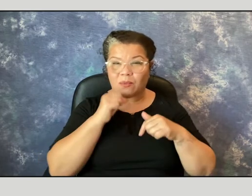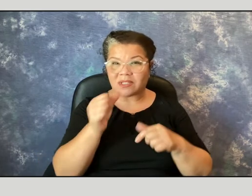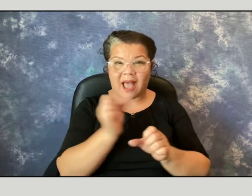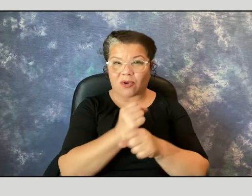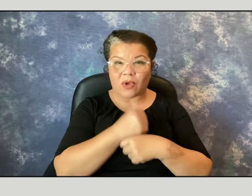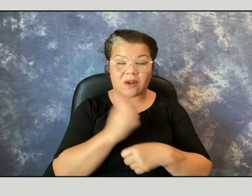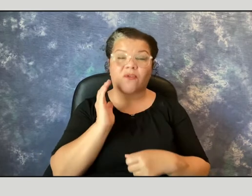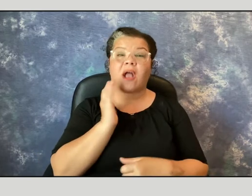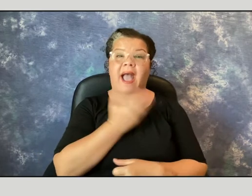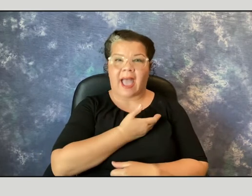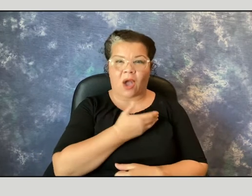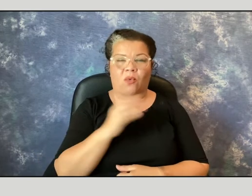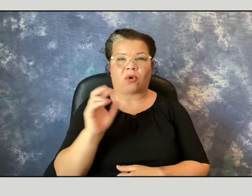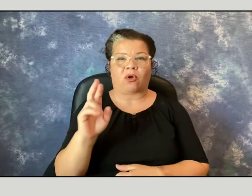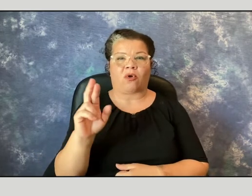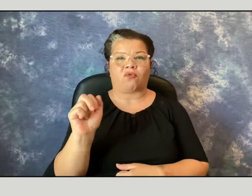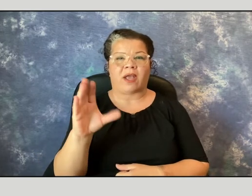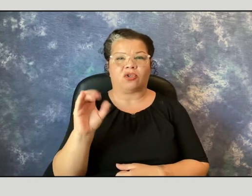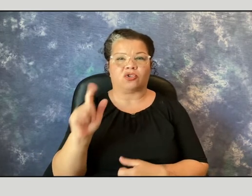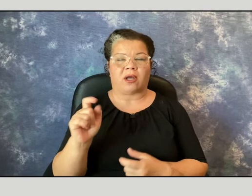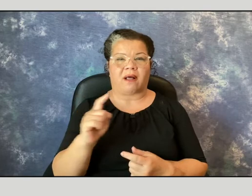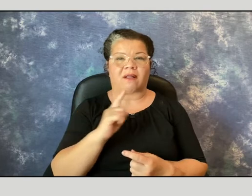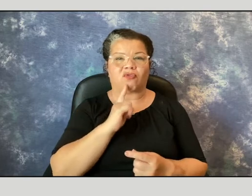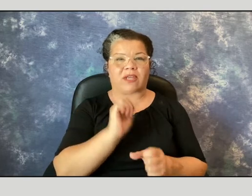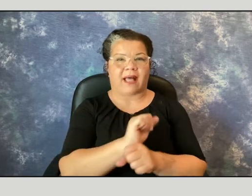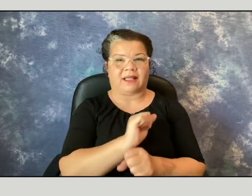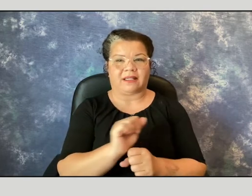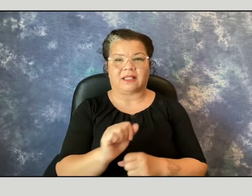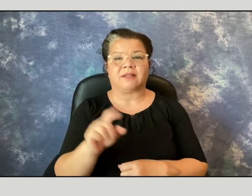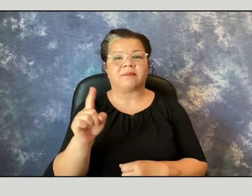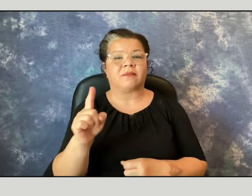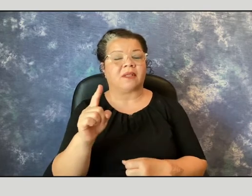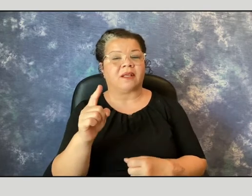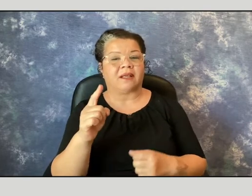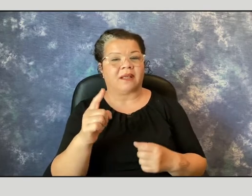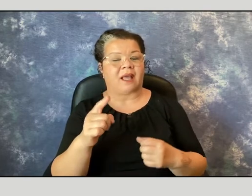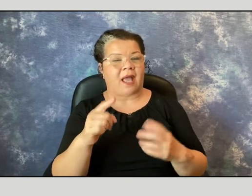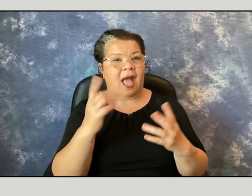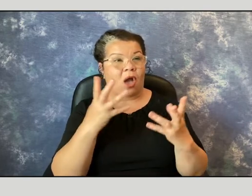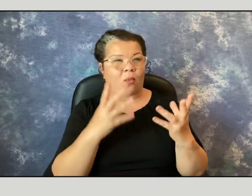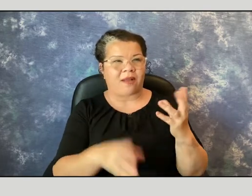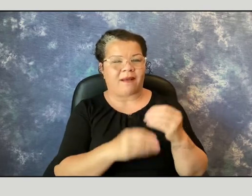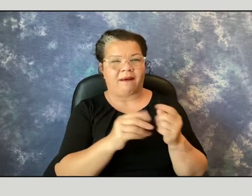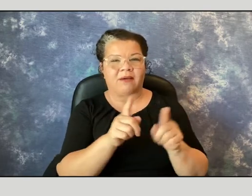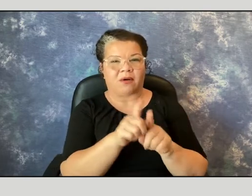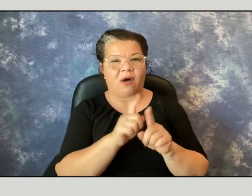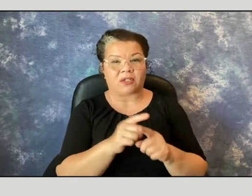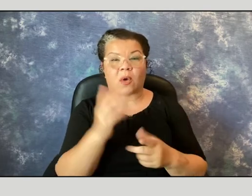And what I throw in, and we don't have time to get into all of it now, but I should have probably put there's race,